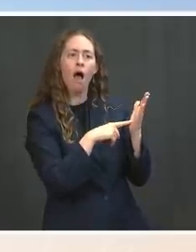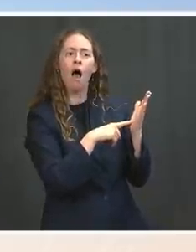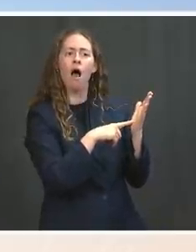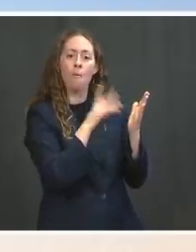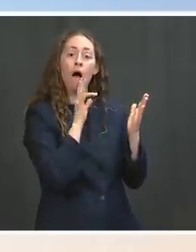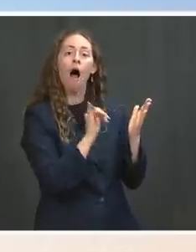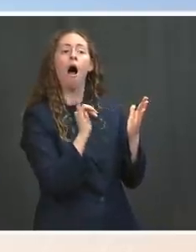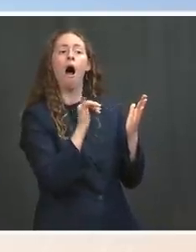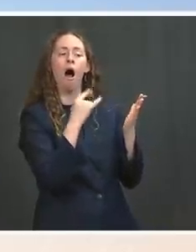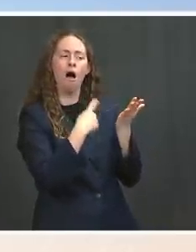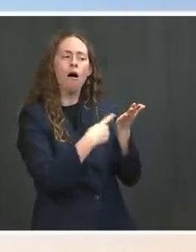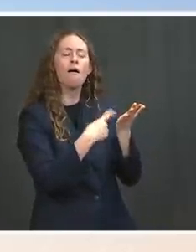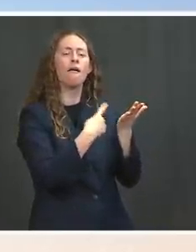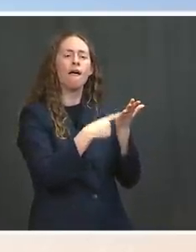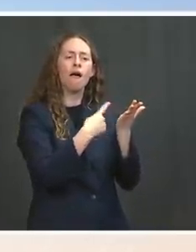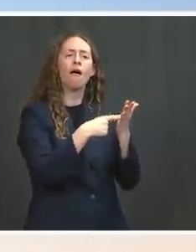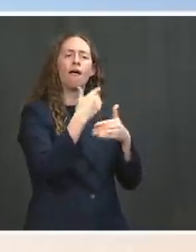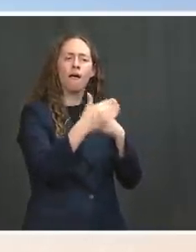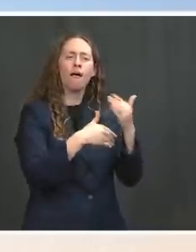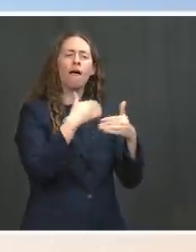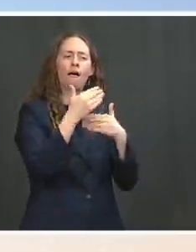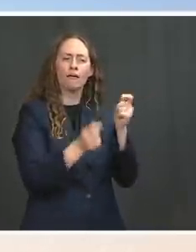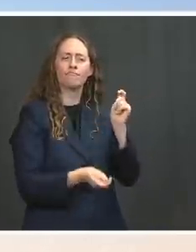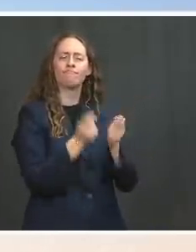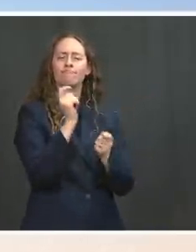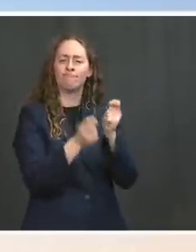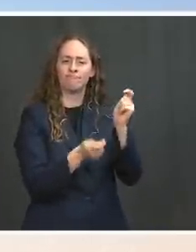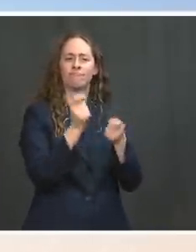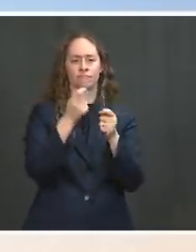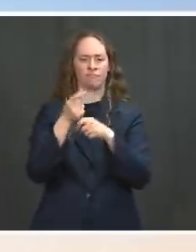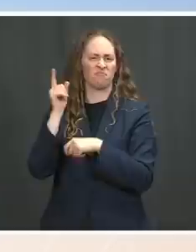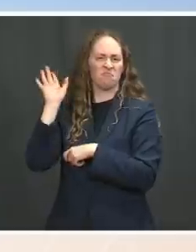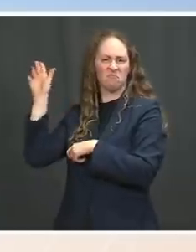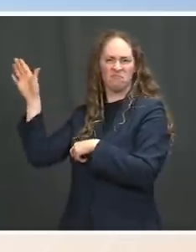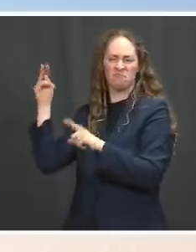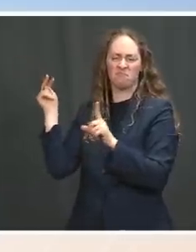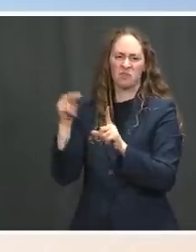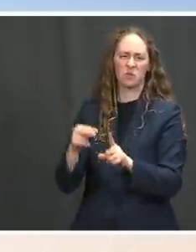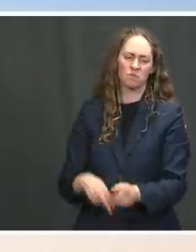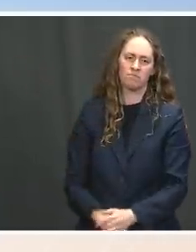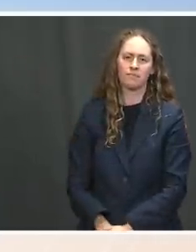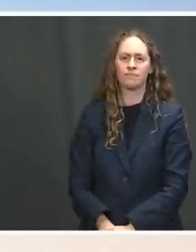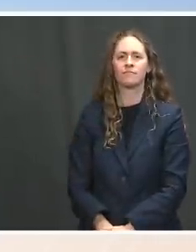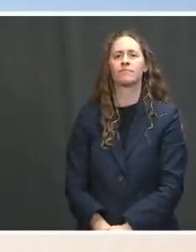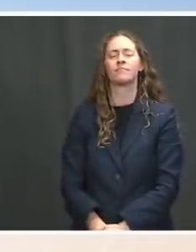through that prism. Go ahead, Karen. >> The Press: Thanks, Jen. Yesterday we heard from Senate Republicans, including Susan Collins, who said that the public